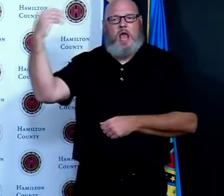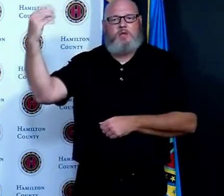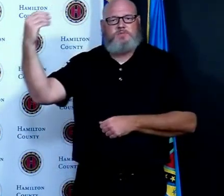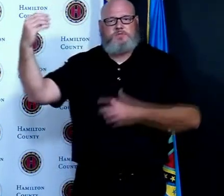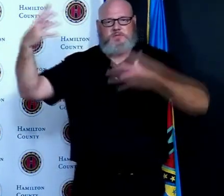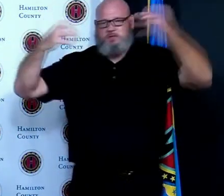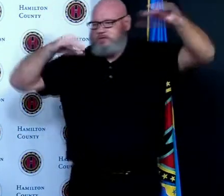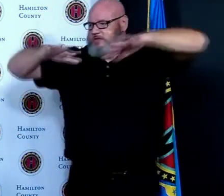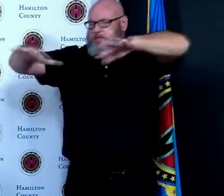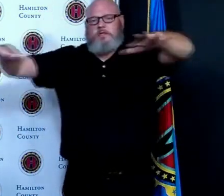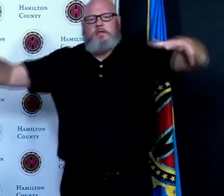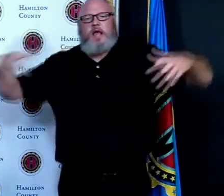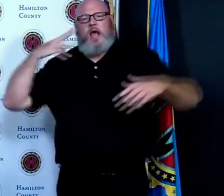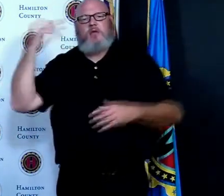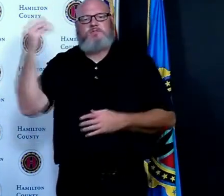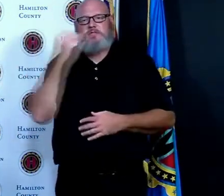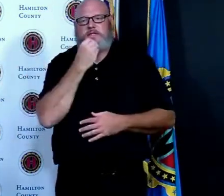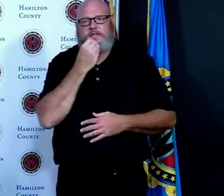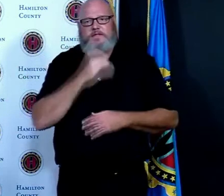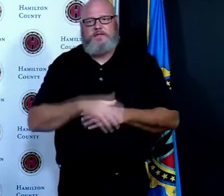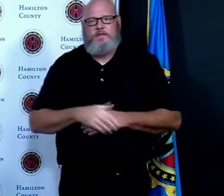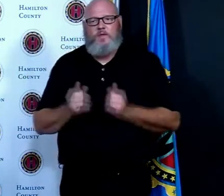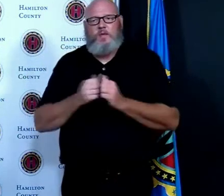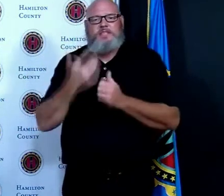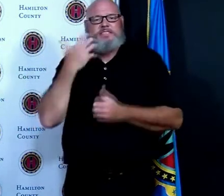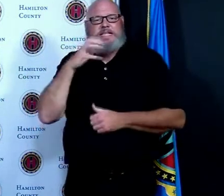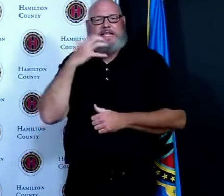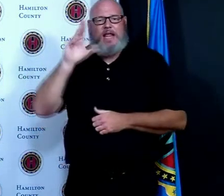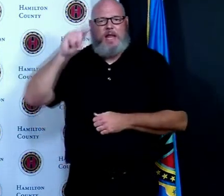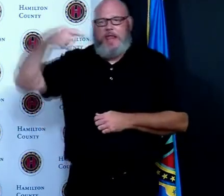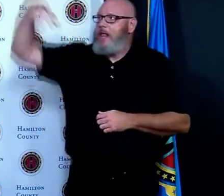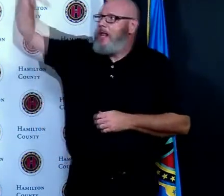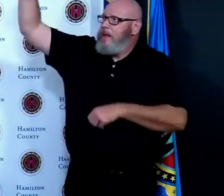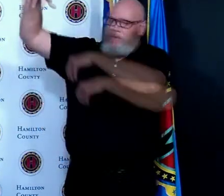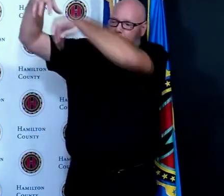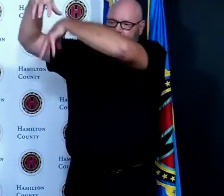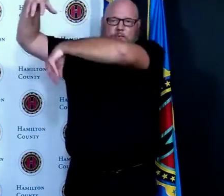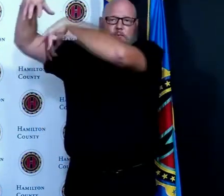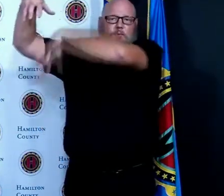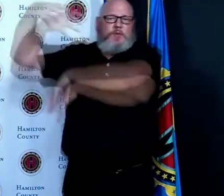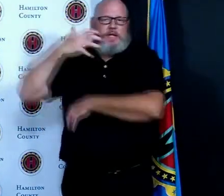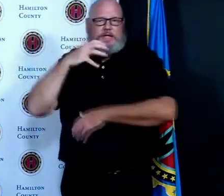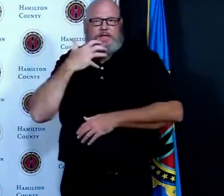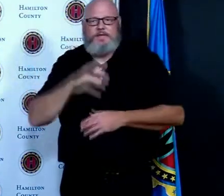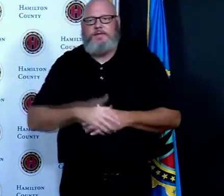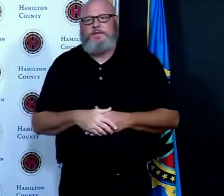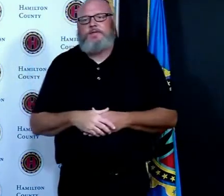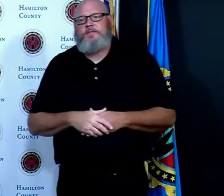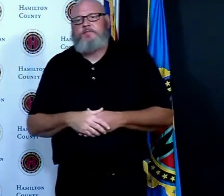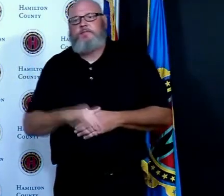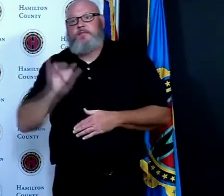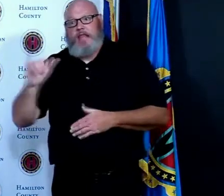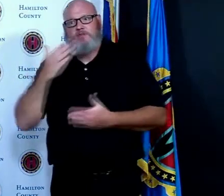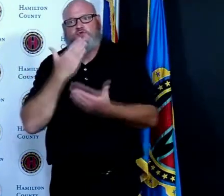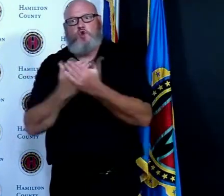heaters that's a response to what we know we need to do so that's good behavior the behavior that's